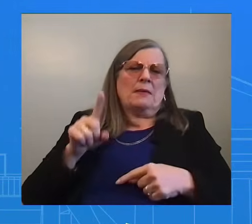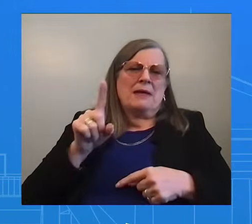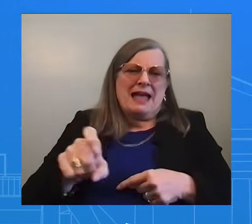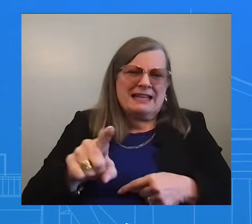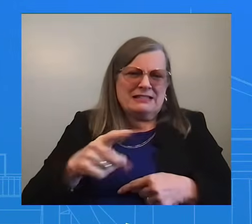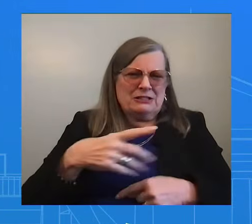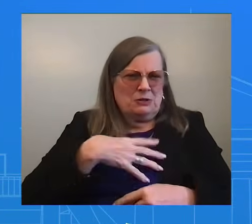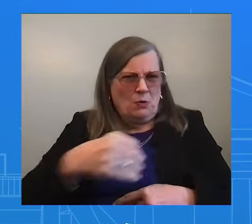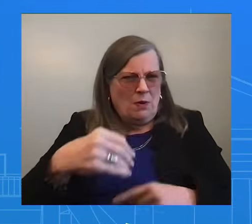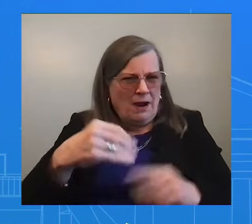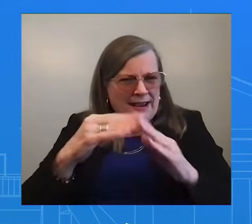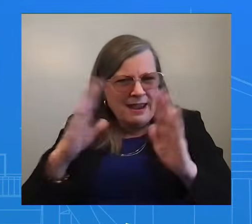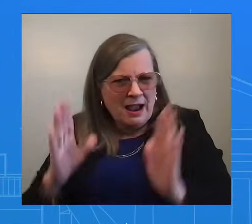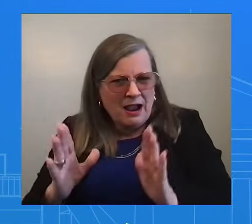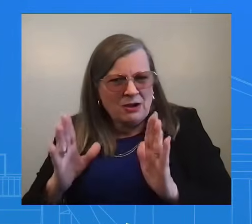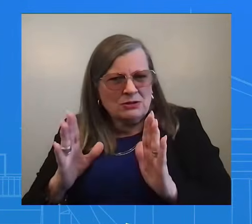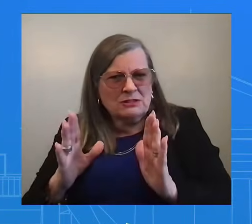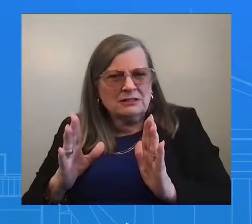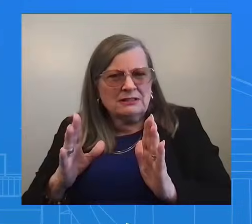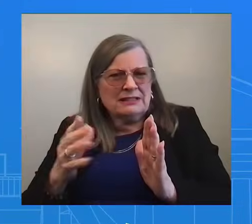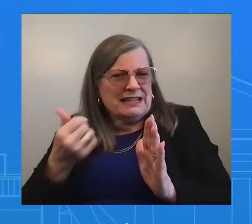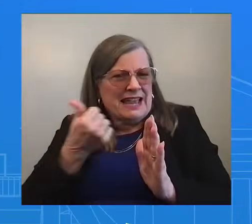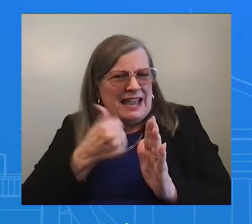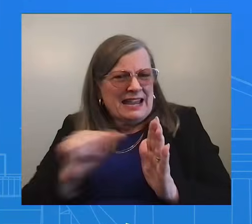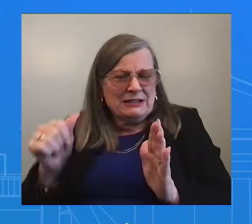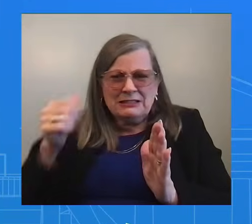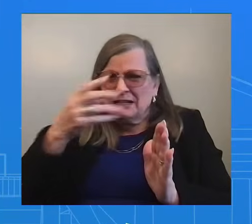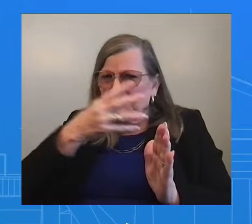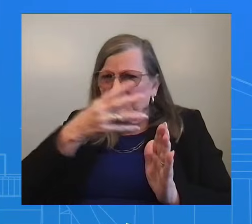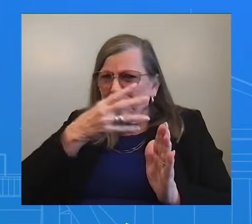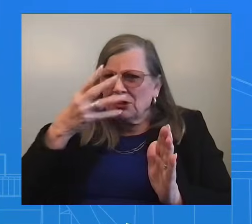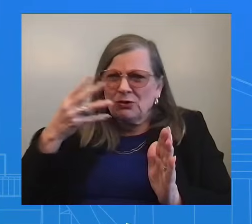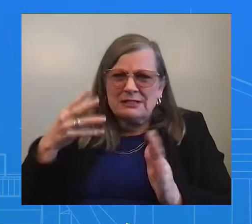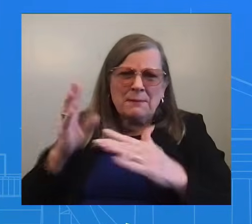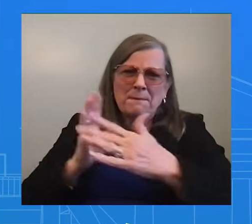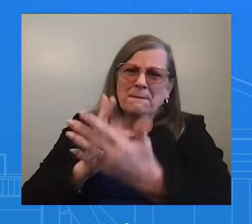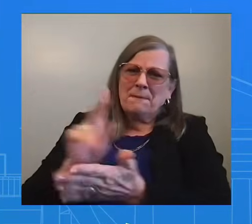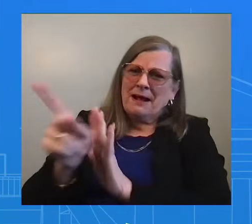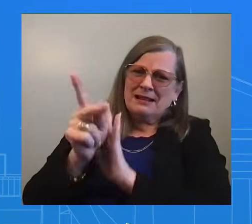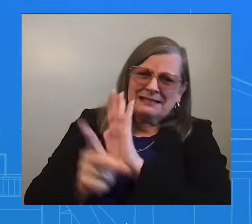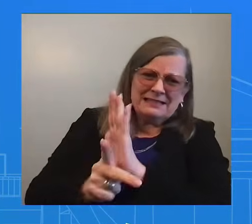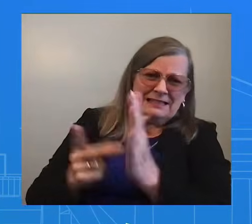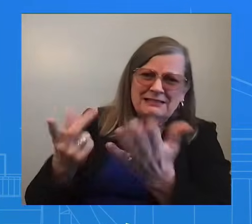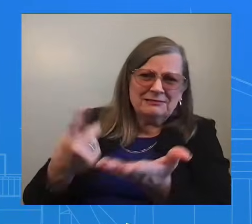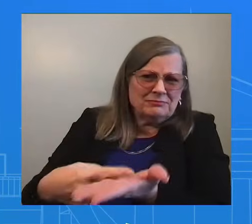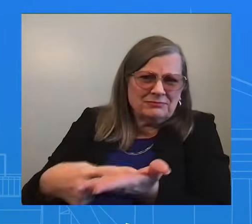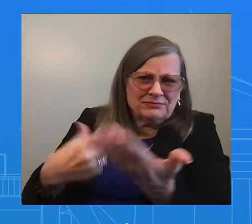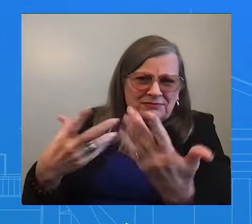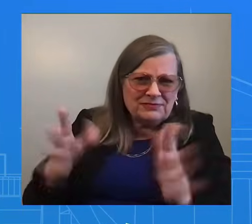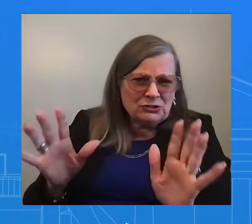and is working on with Republicans? Ms. Jean-Pierre: So, I want to be really careful. As negotiations happen, we don't want to do this